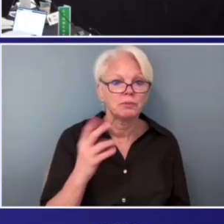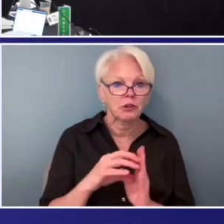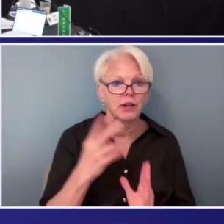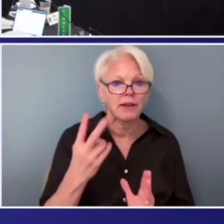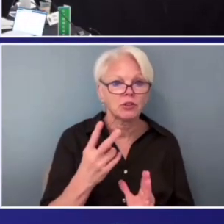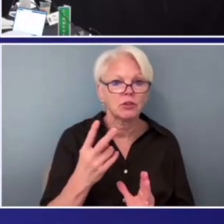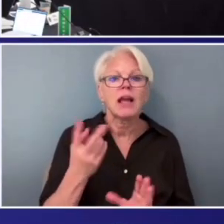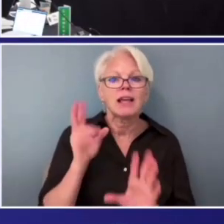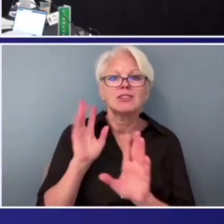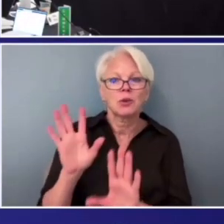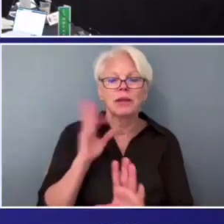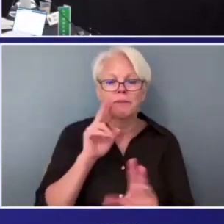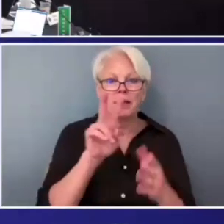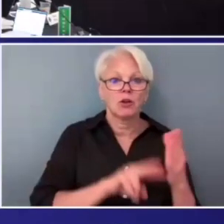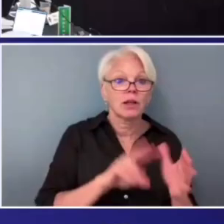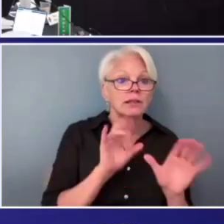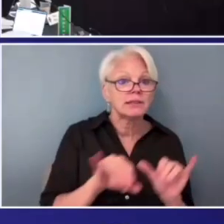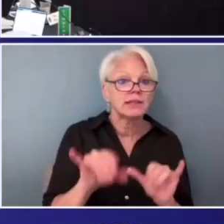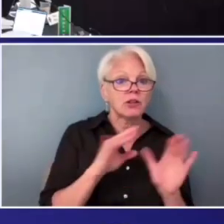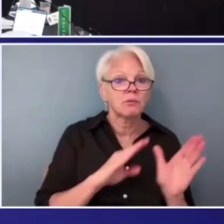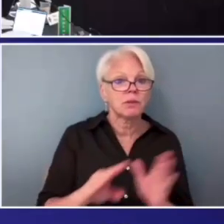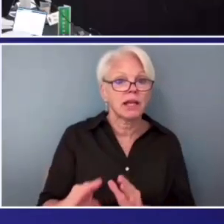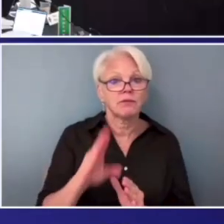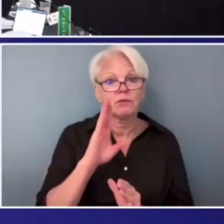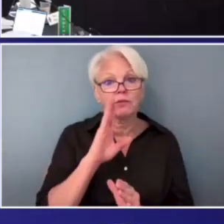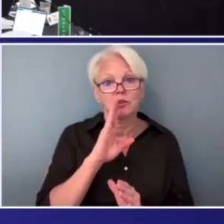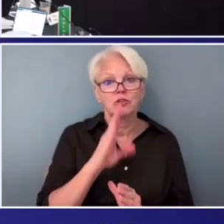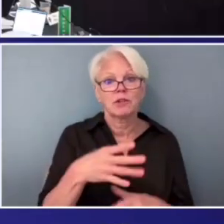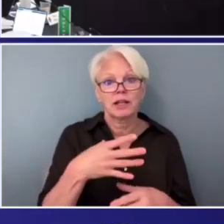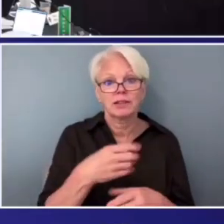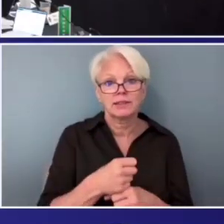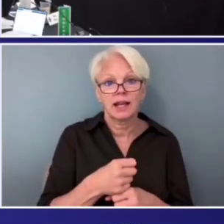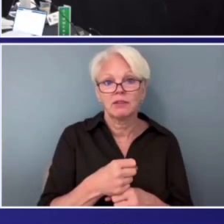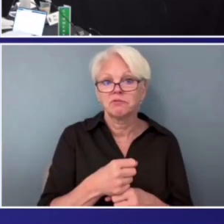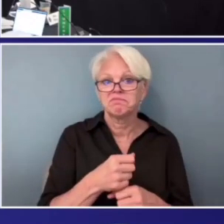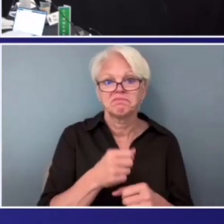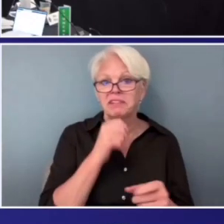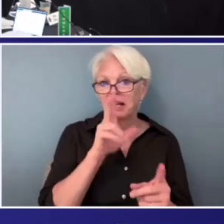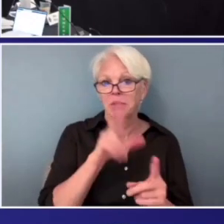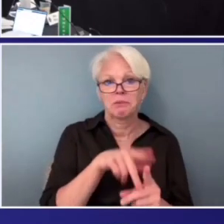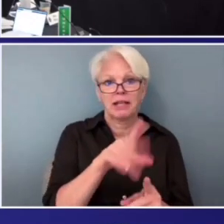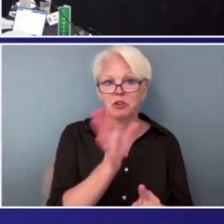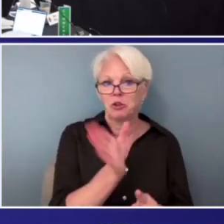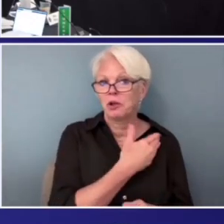so a Standard Plan for direct consolidation. So that's not going to be applicable to you at all. Under this repayment plan, the borrower